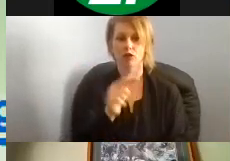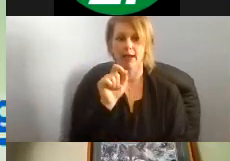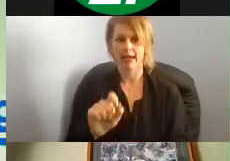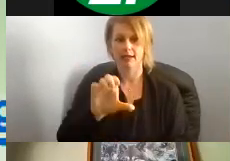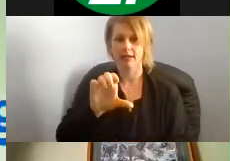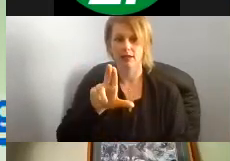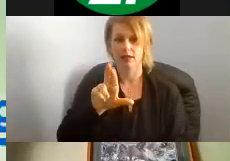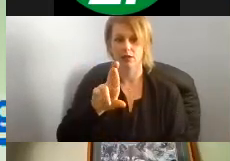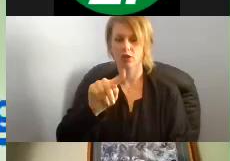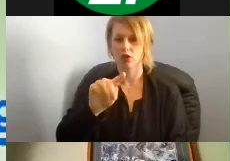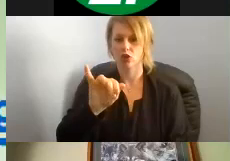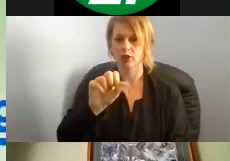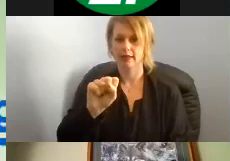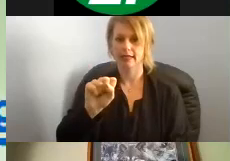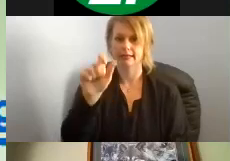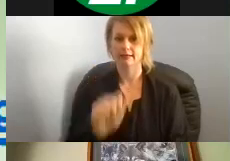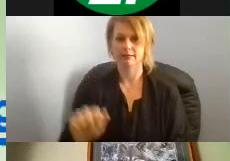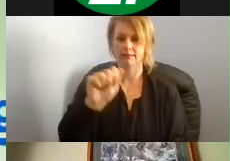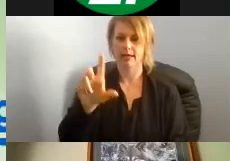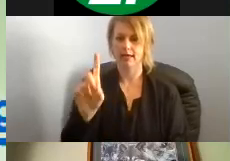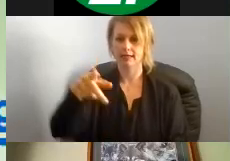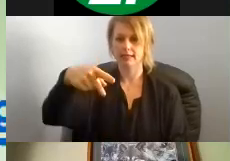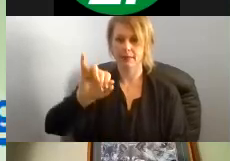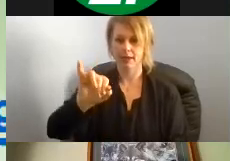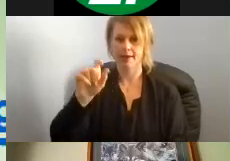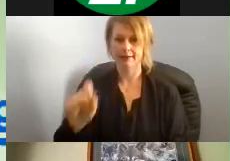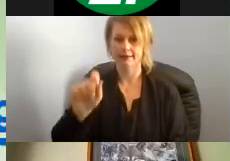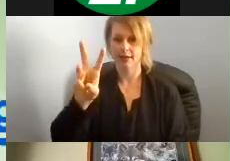If you’d like to join the SEL listserv, please email Beth Herman.